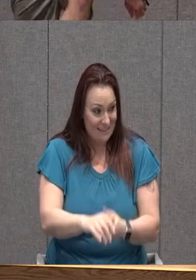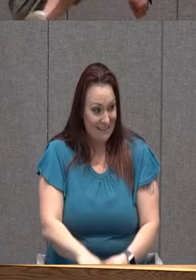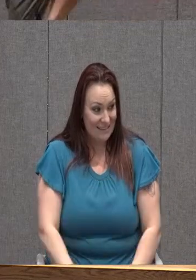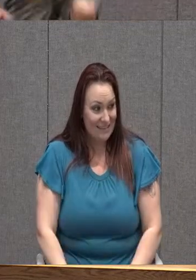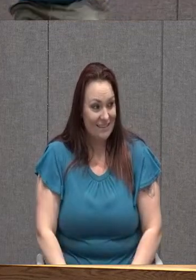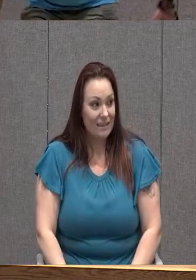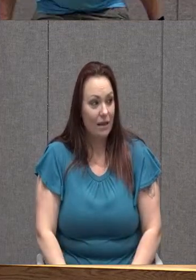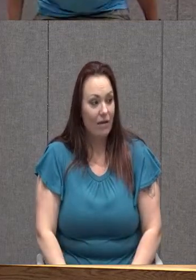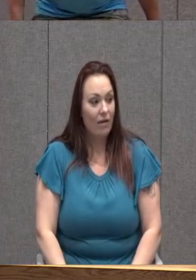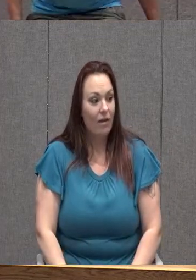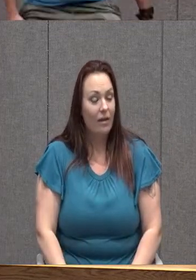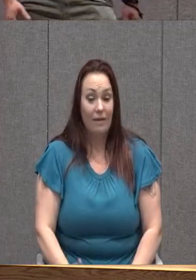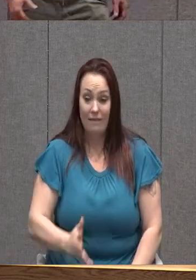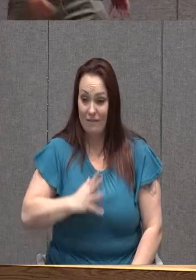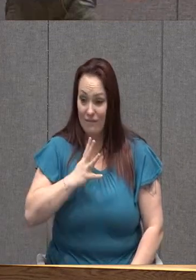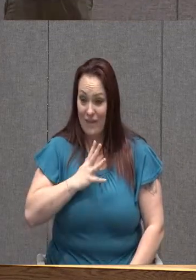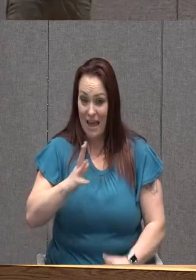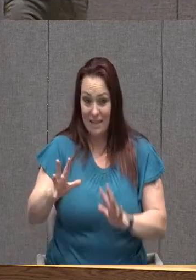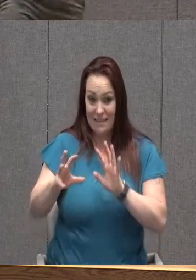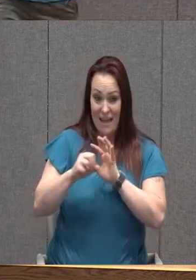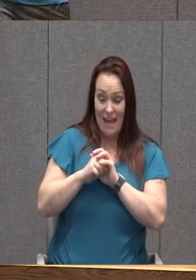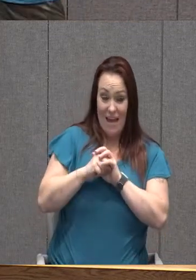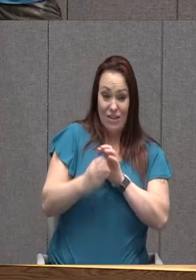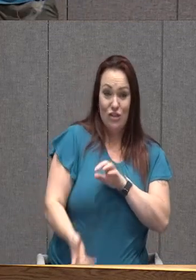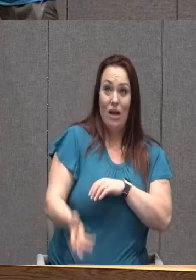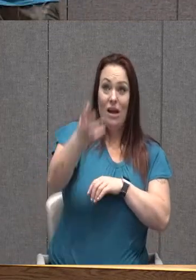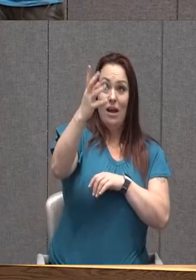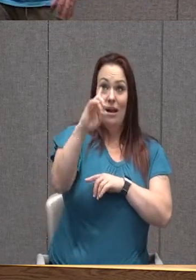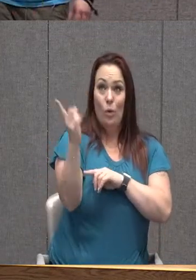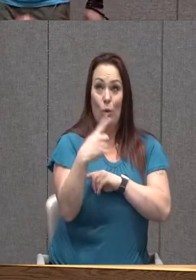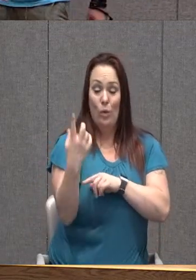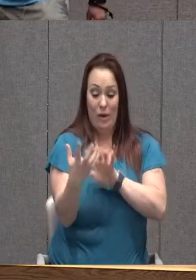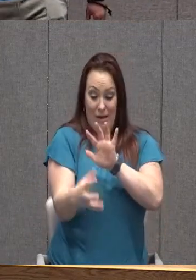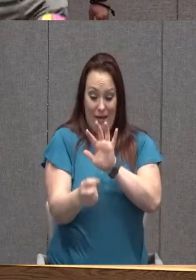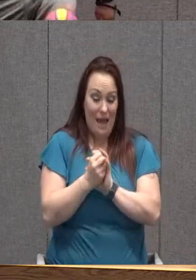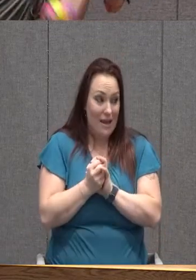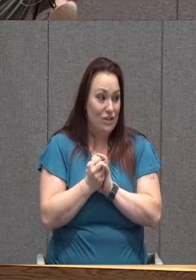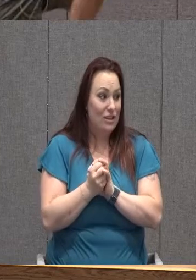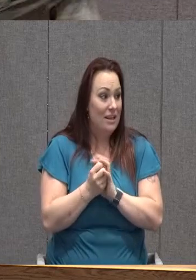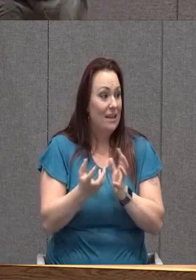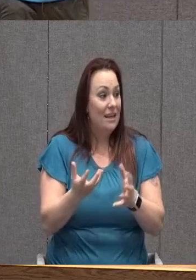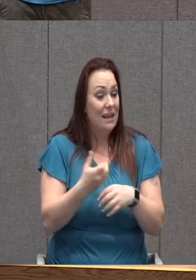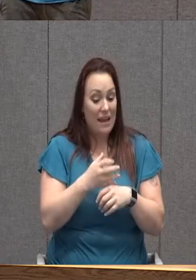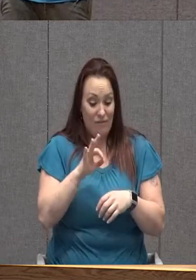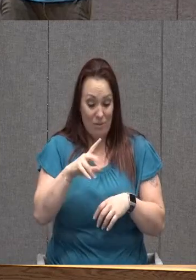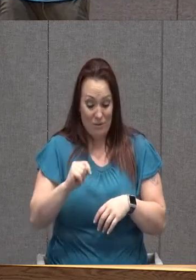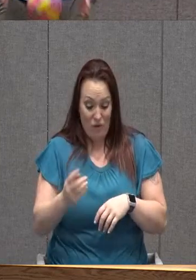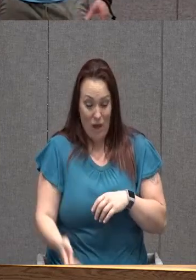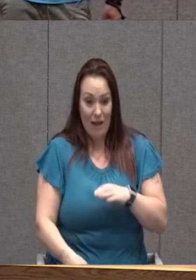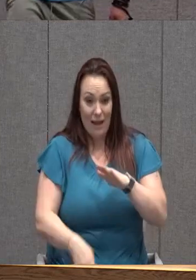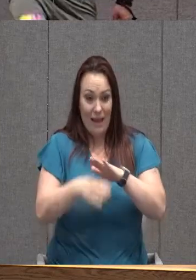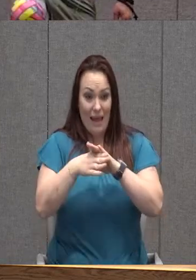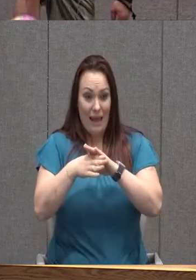our fancy catches last week, he's working on getting the ball from his foot, up to his hand.